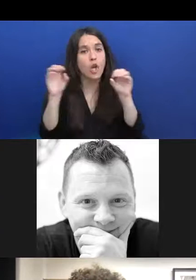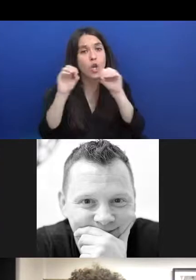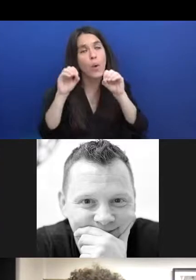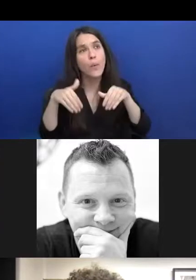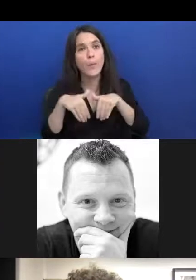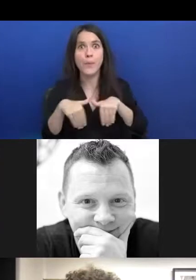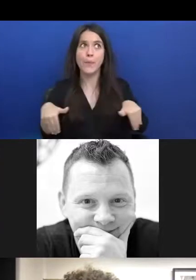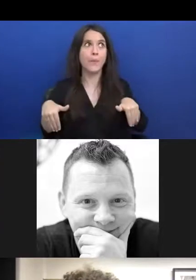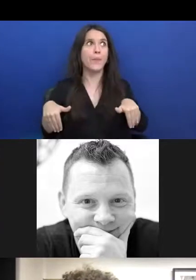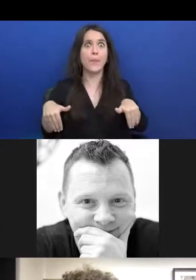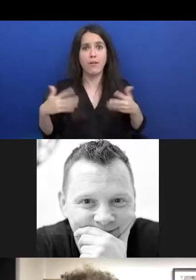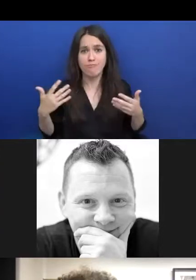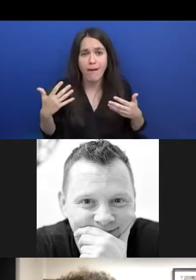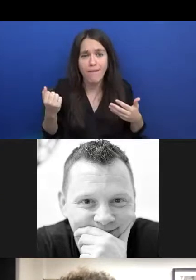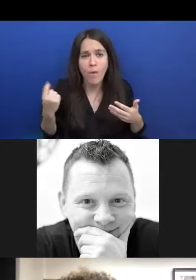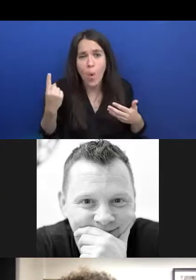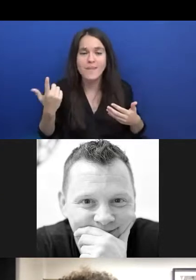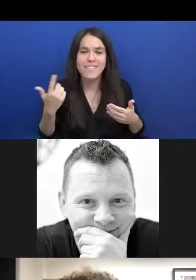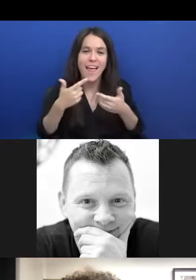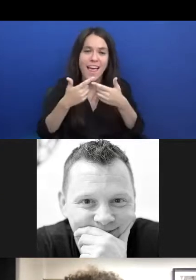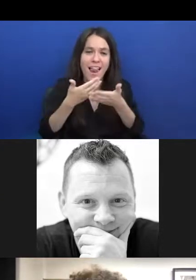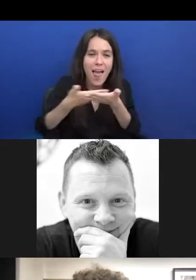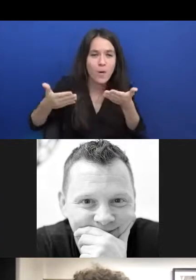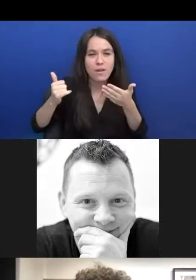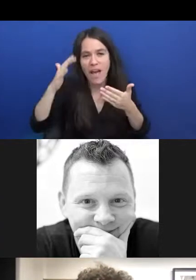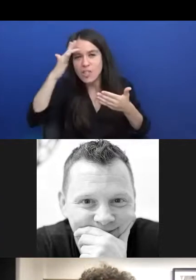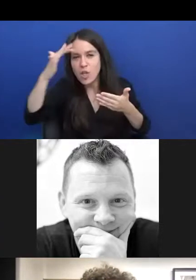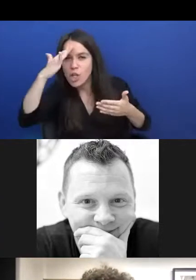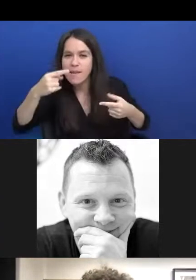nature of language ideologies but I went back and had a look at the chapter in which it appears and